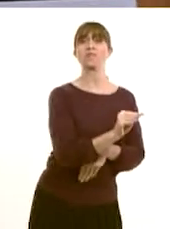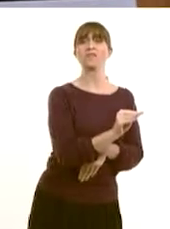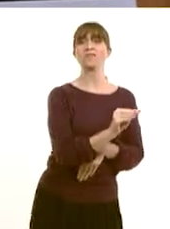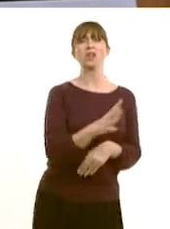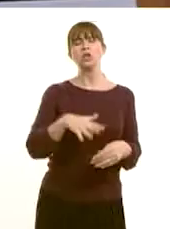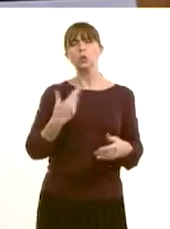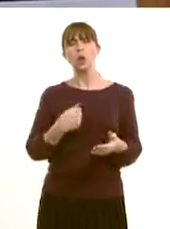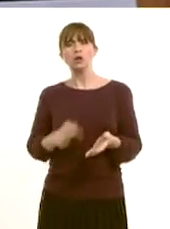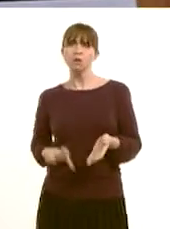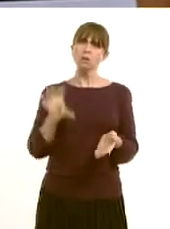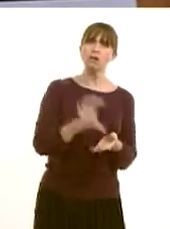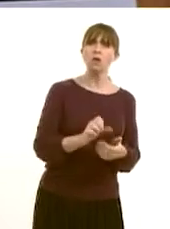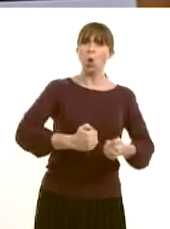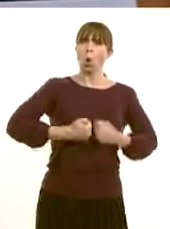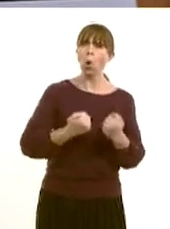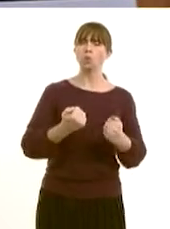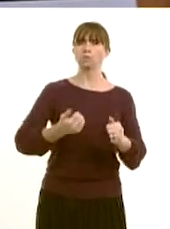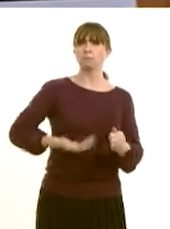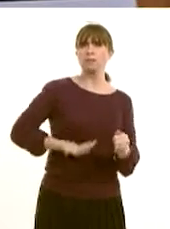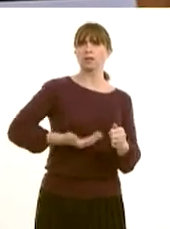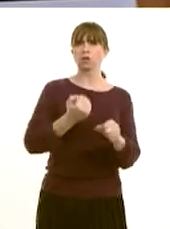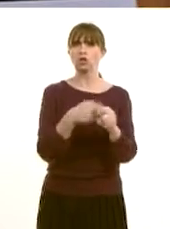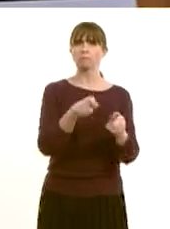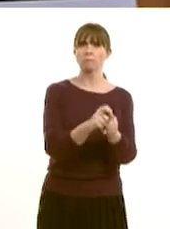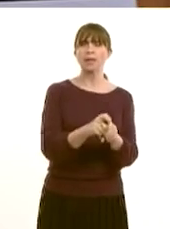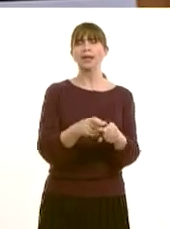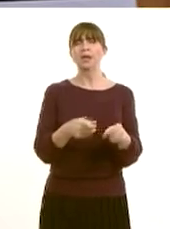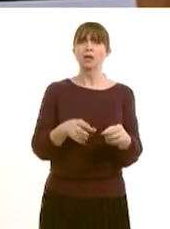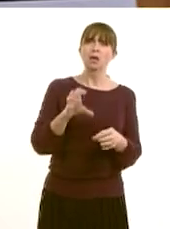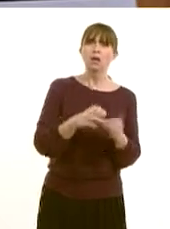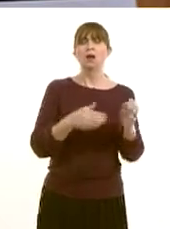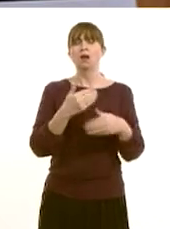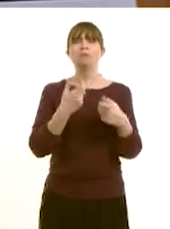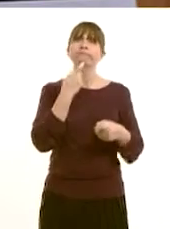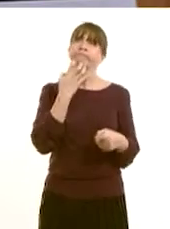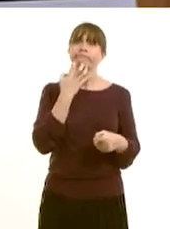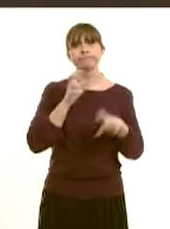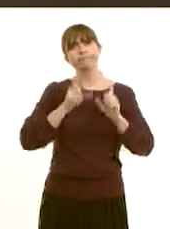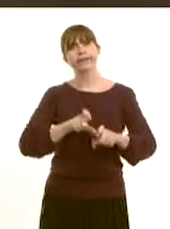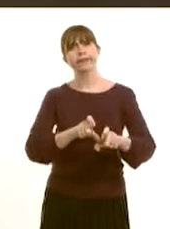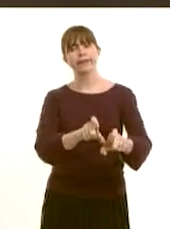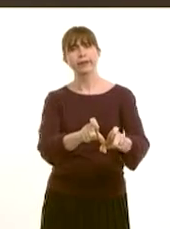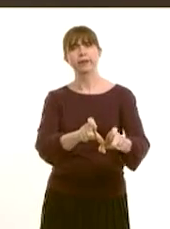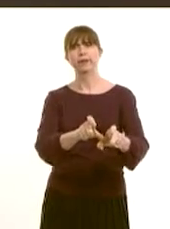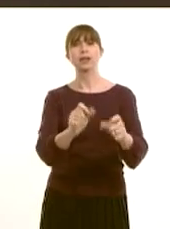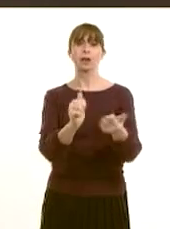And more and more GPs want to have the flexibility of being salaried. Thatís not the same as being a locumóyou donít have to buy in as a partner into a